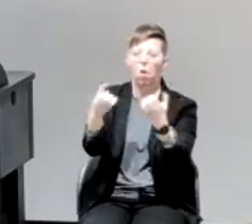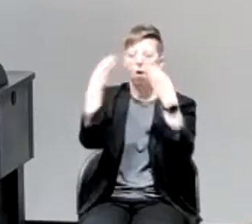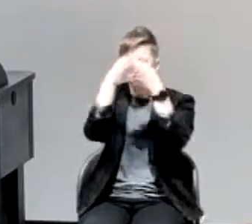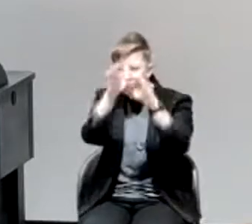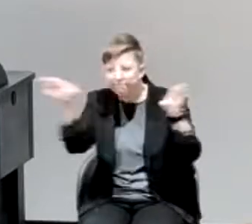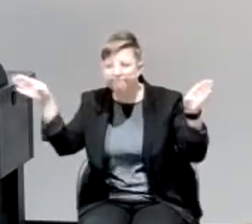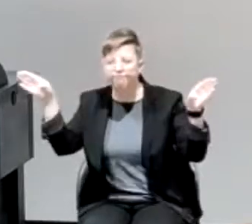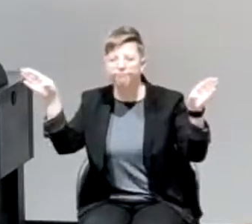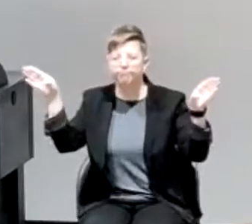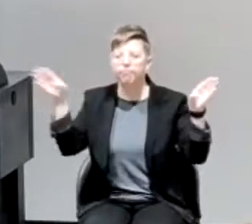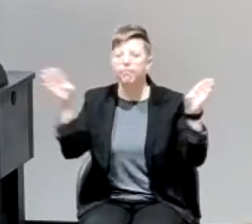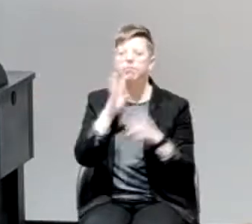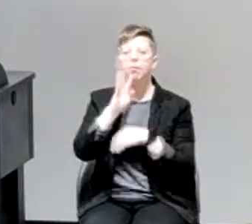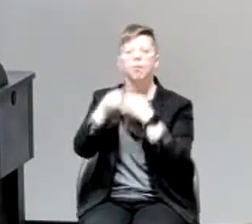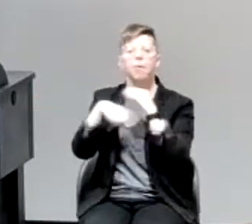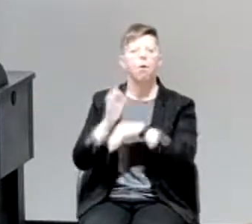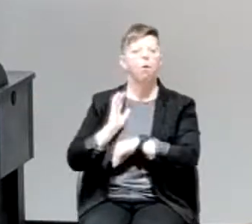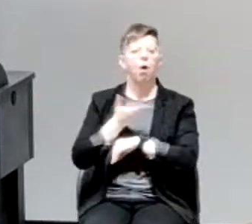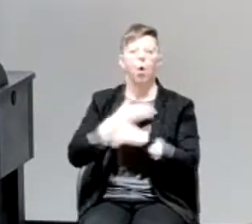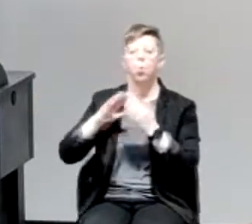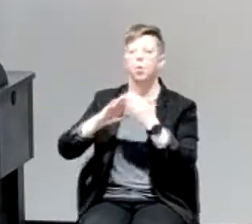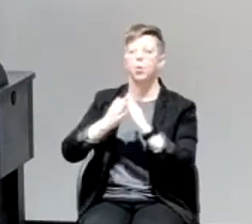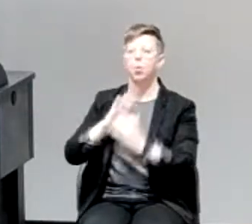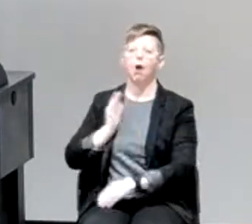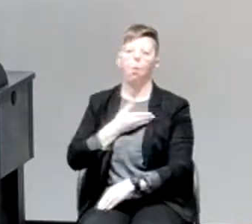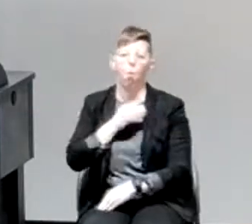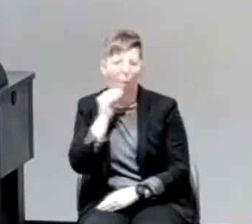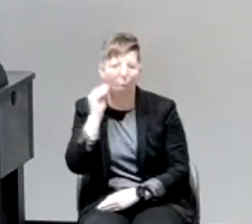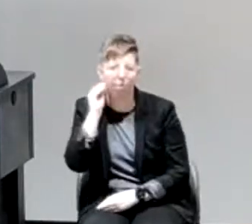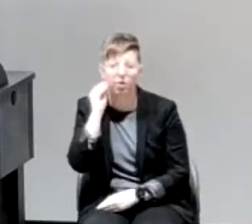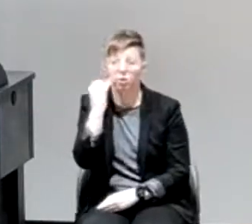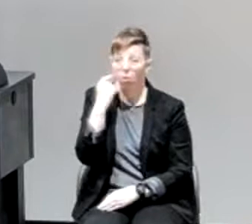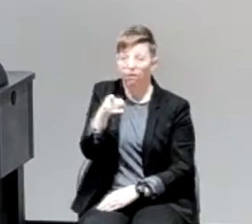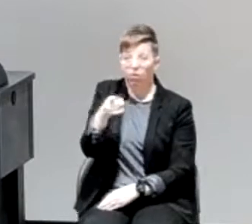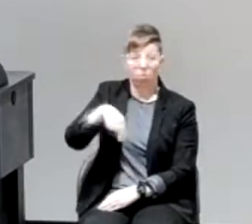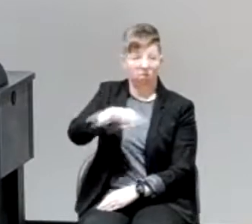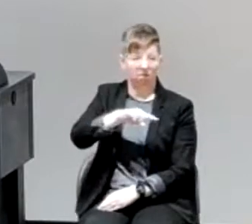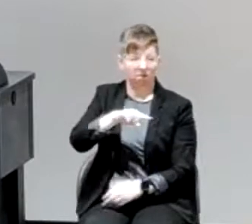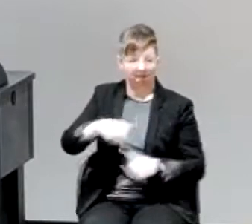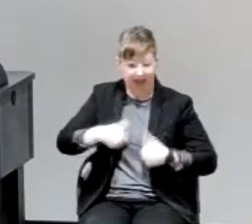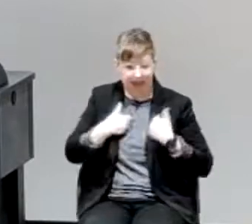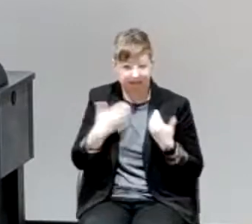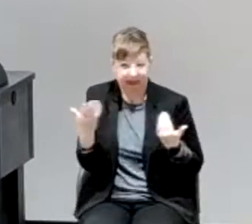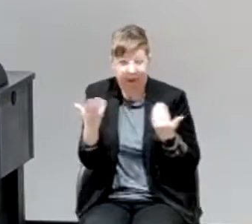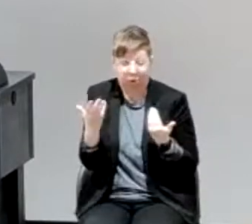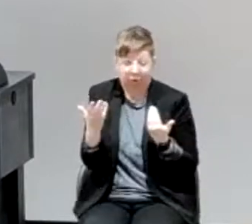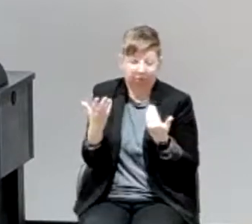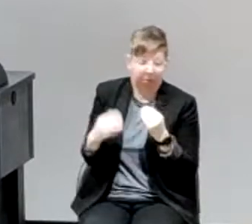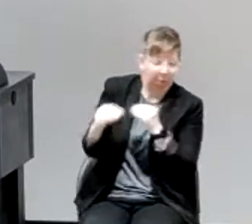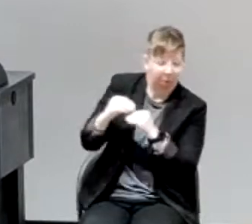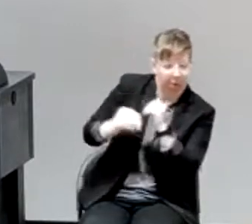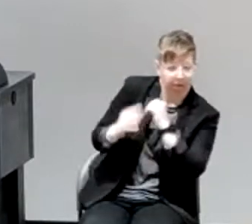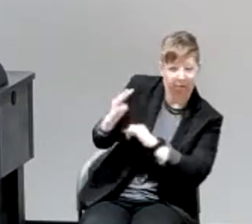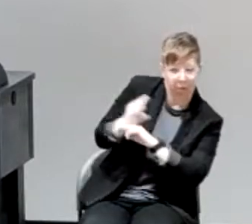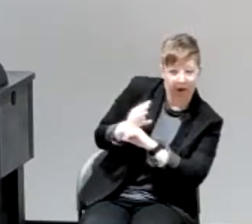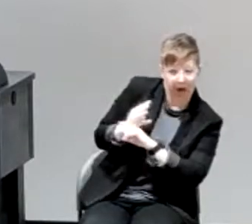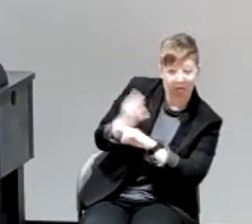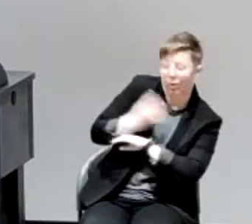I'm going to get better at trying to recognize people with masks on but I'm still not good. I wanted to zoom out and redirect on the community that